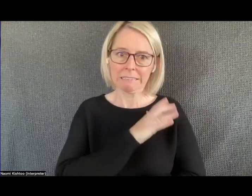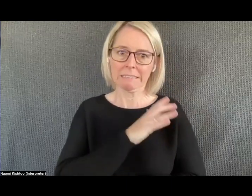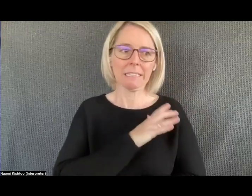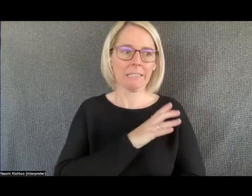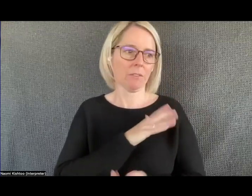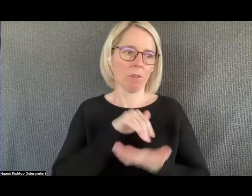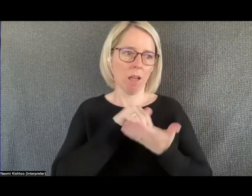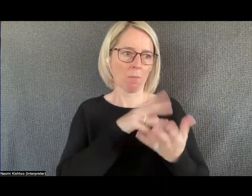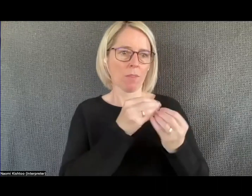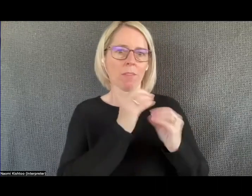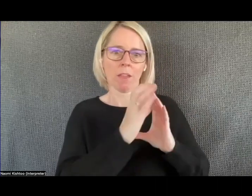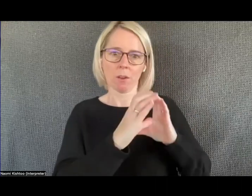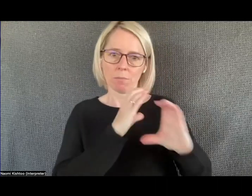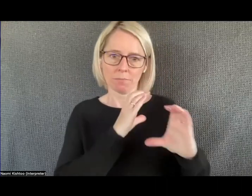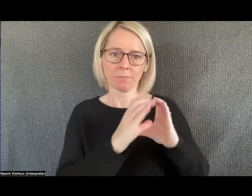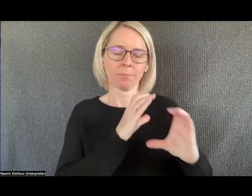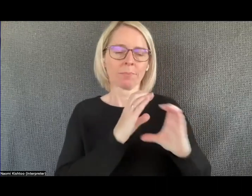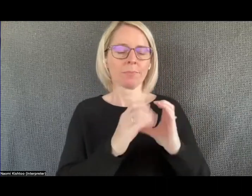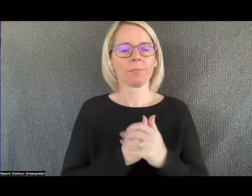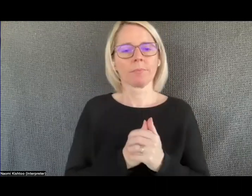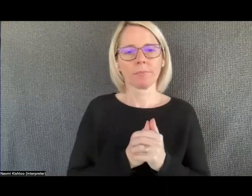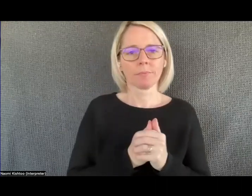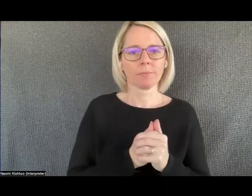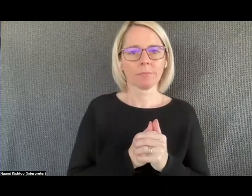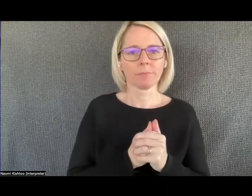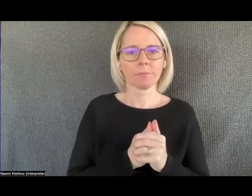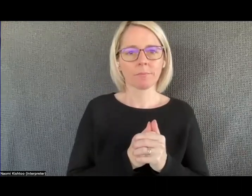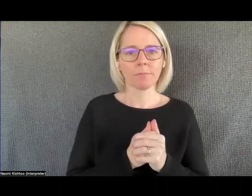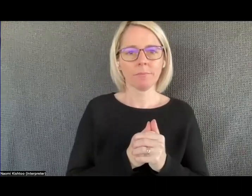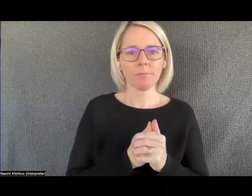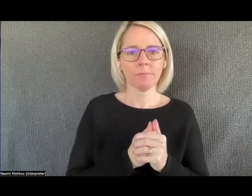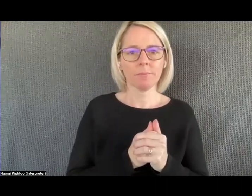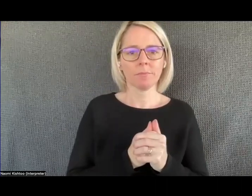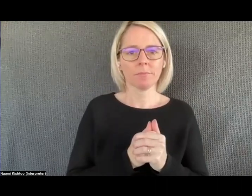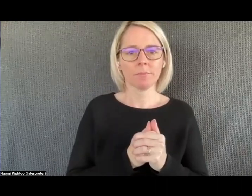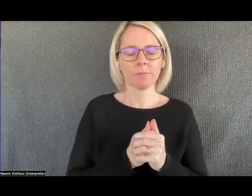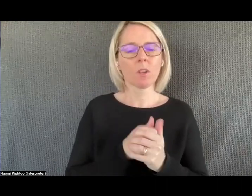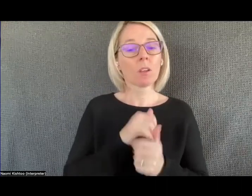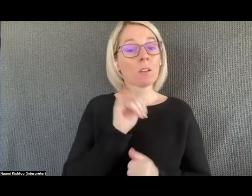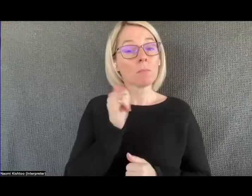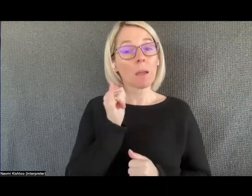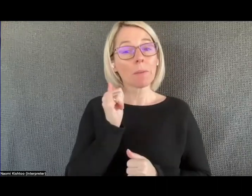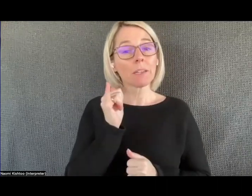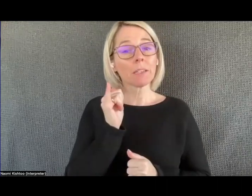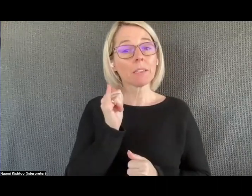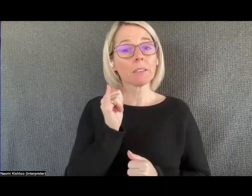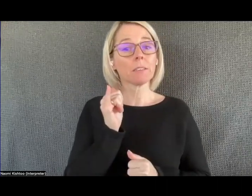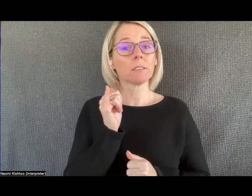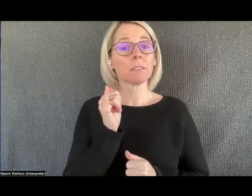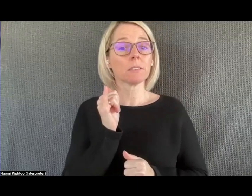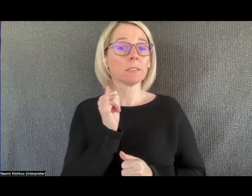might be a little bit of work to make touch a positive experience for someone with deafblindness